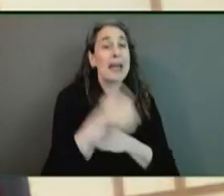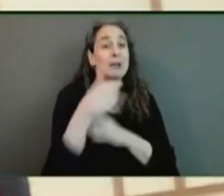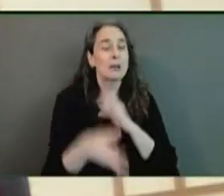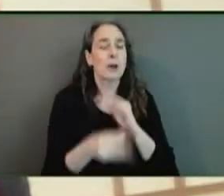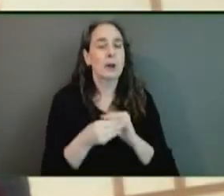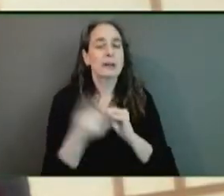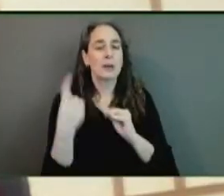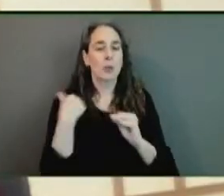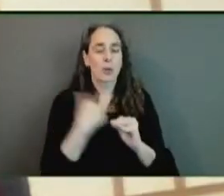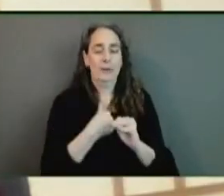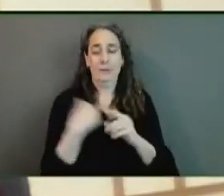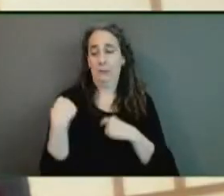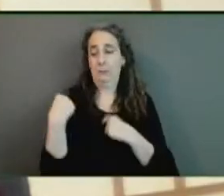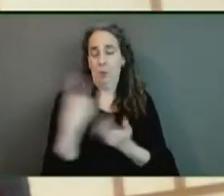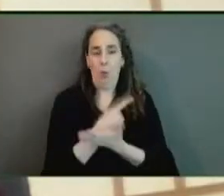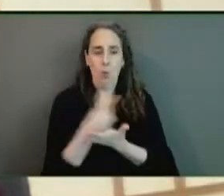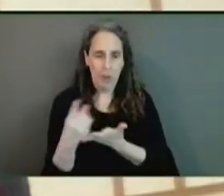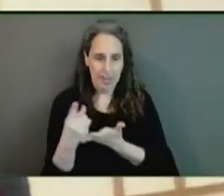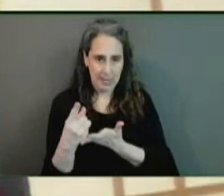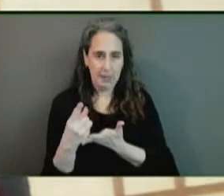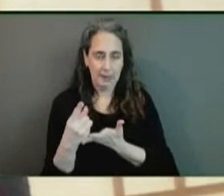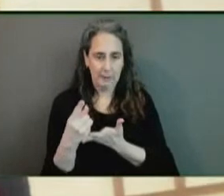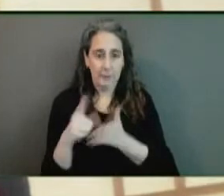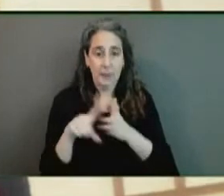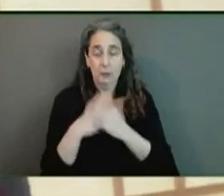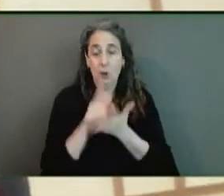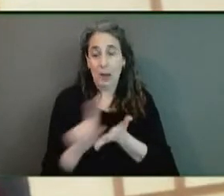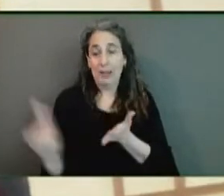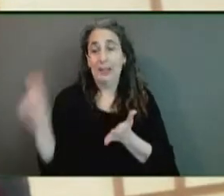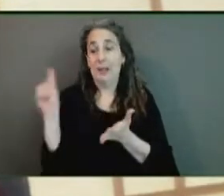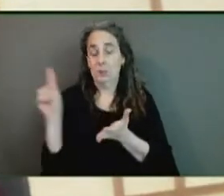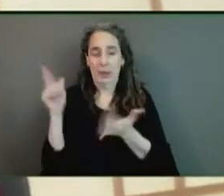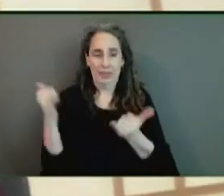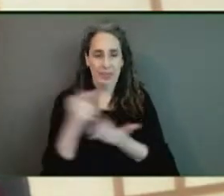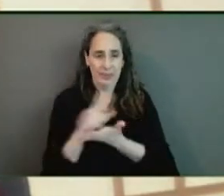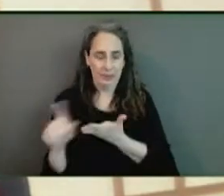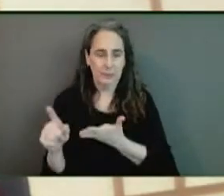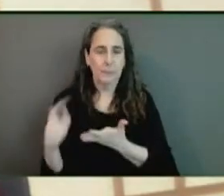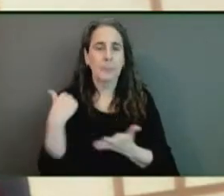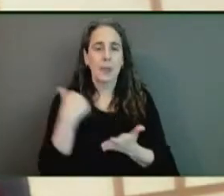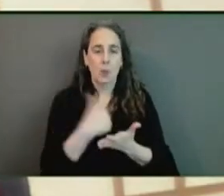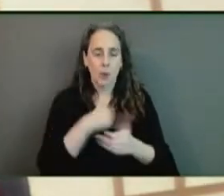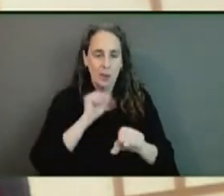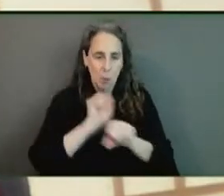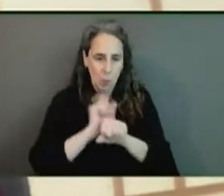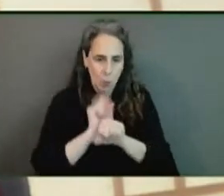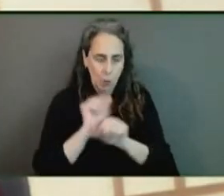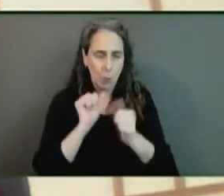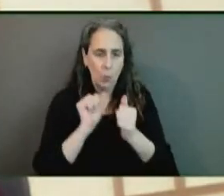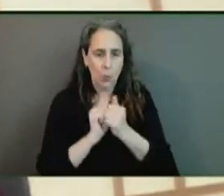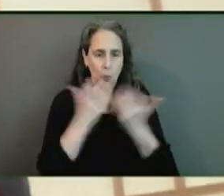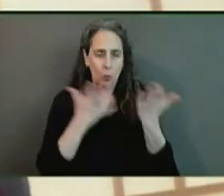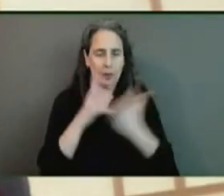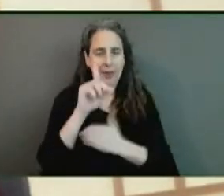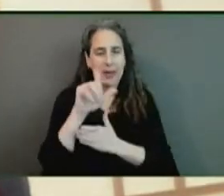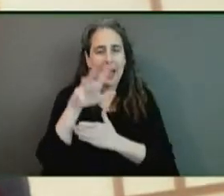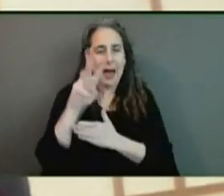Thank you, Doctor British. One of the things I would add to. That is that is the thing that we have done within the last